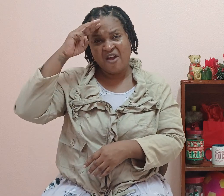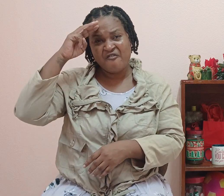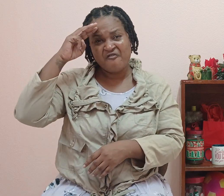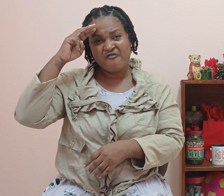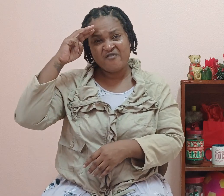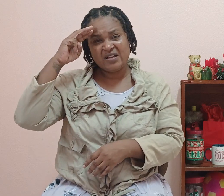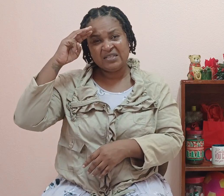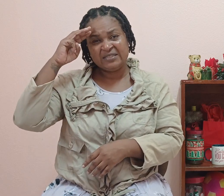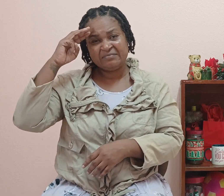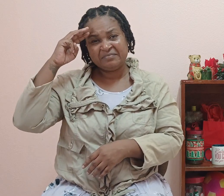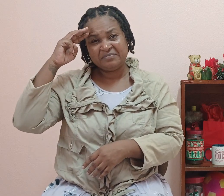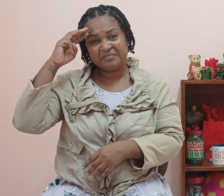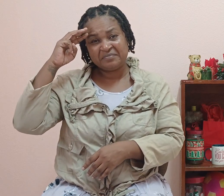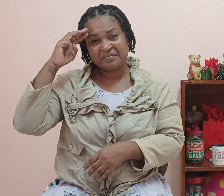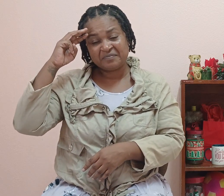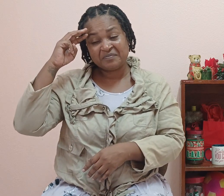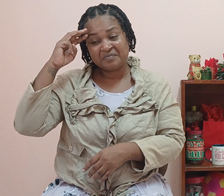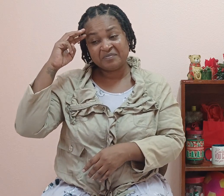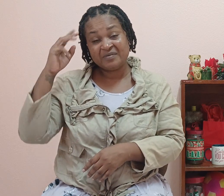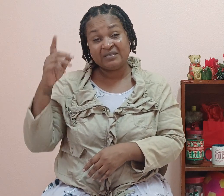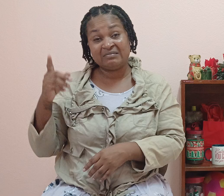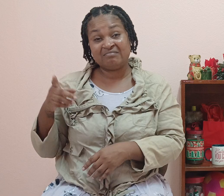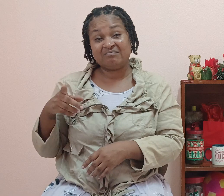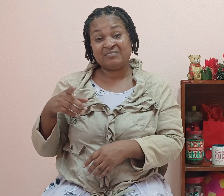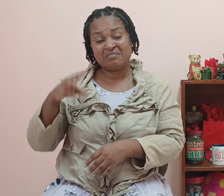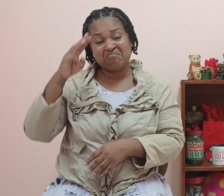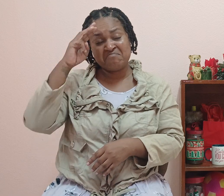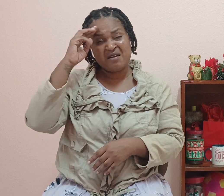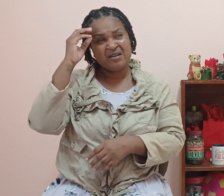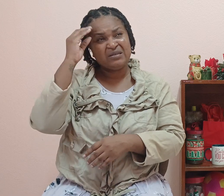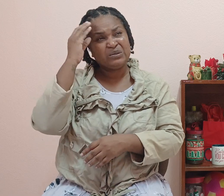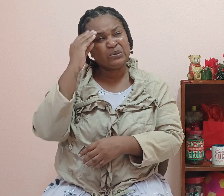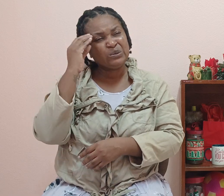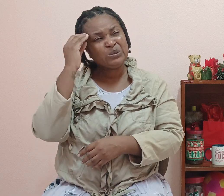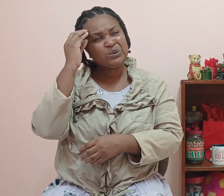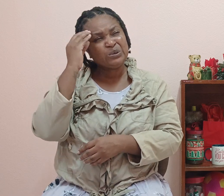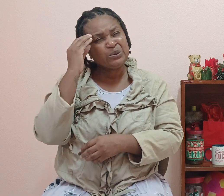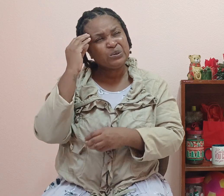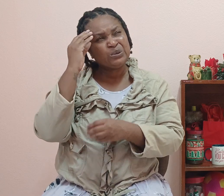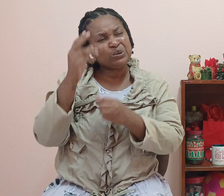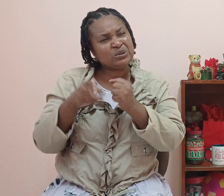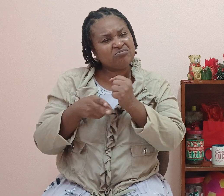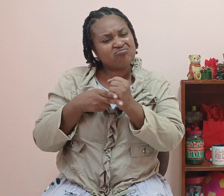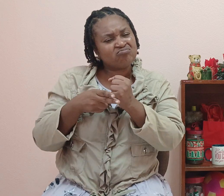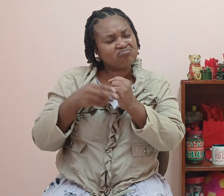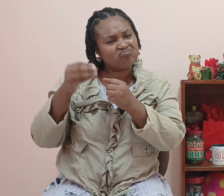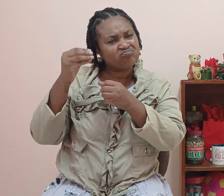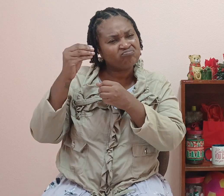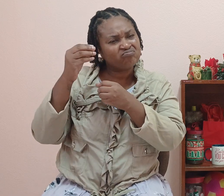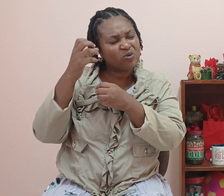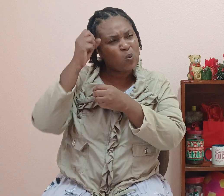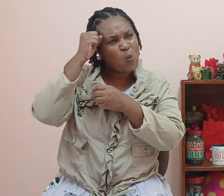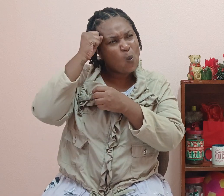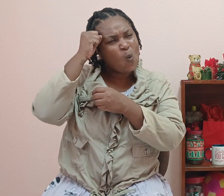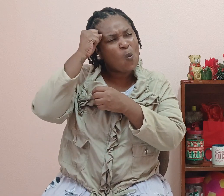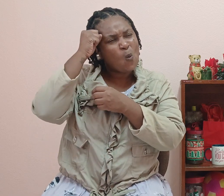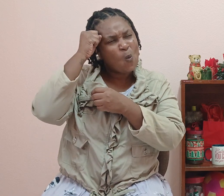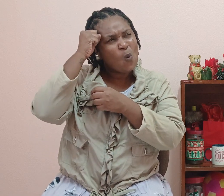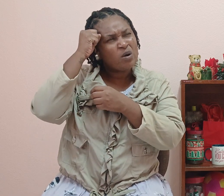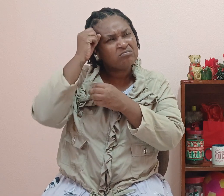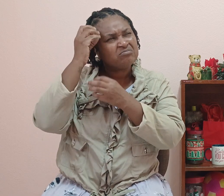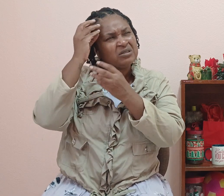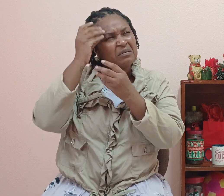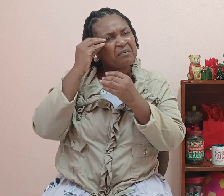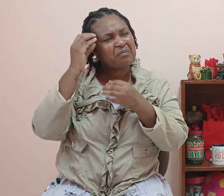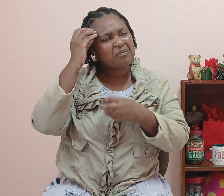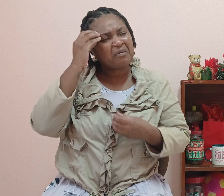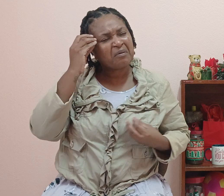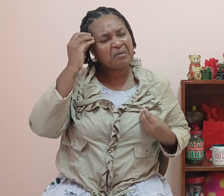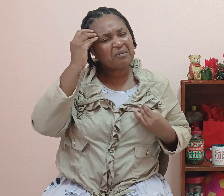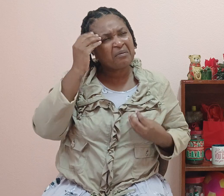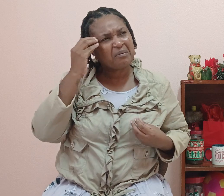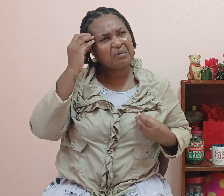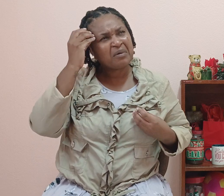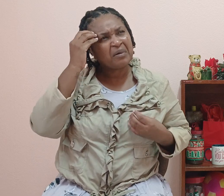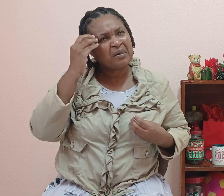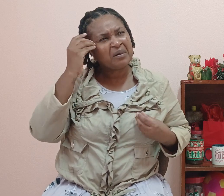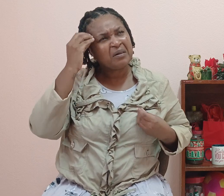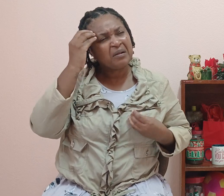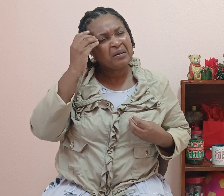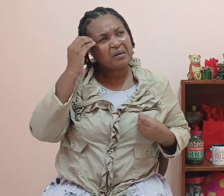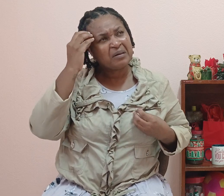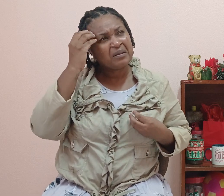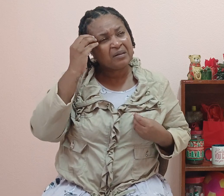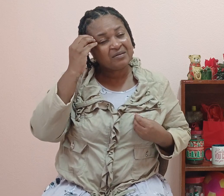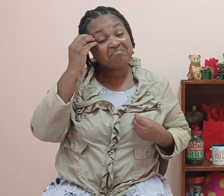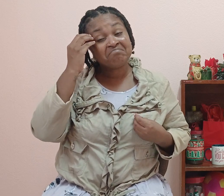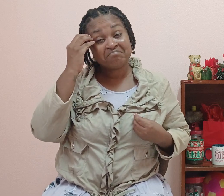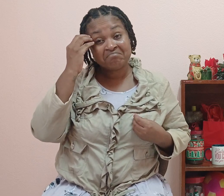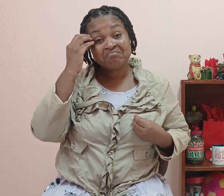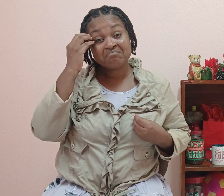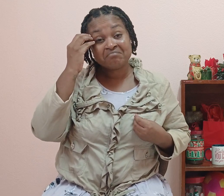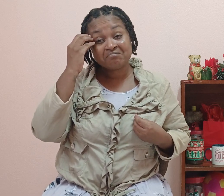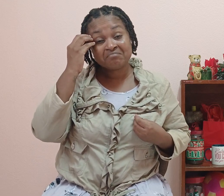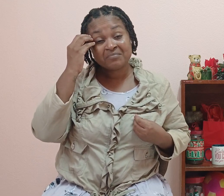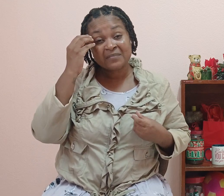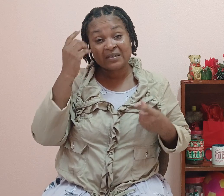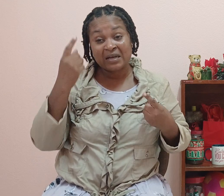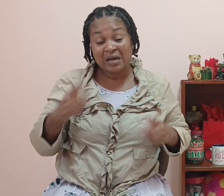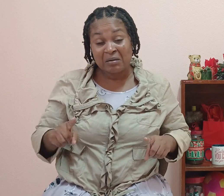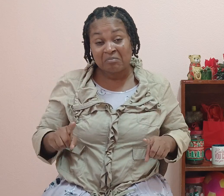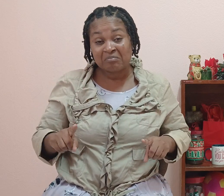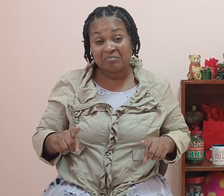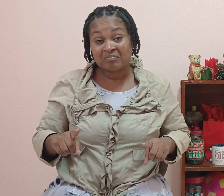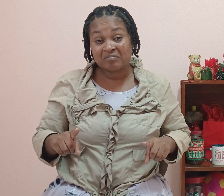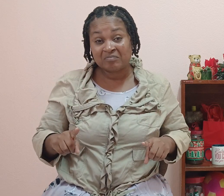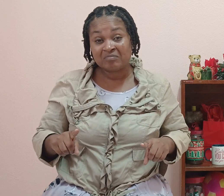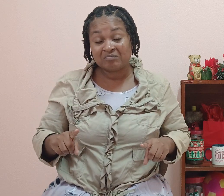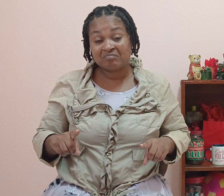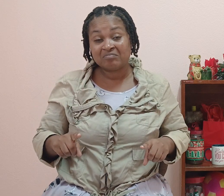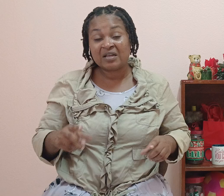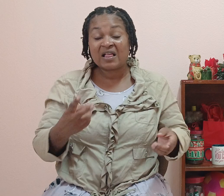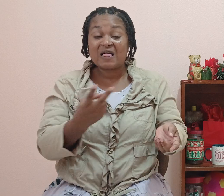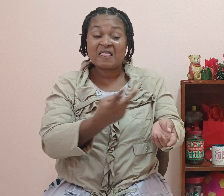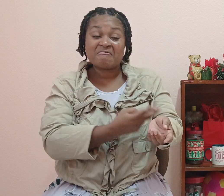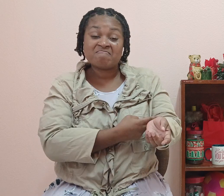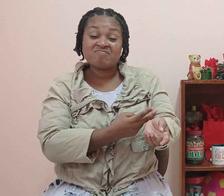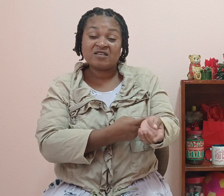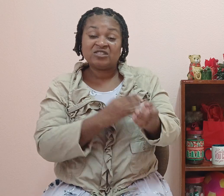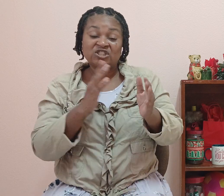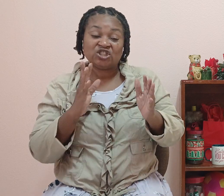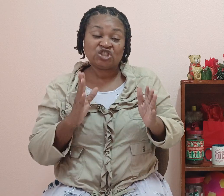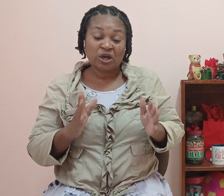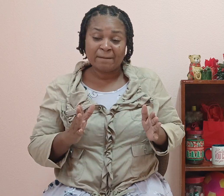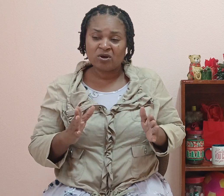up all these things and pondered them in her heart. 20 The shepherds returned, glorifying